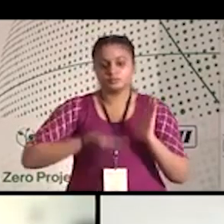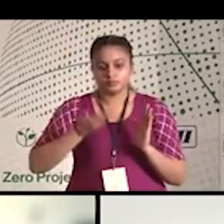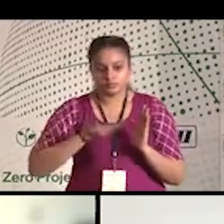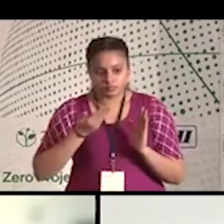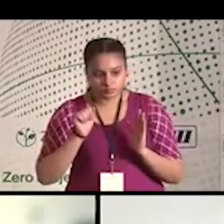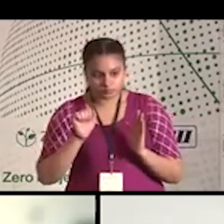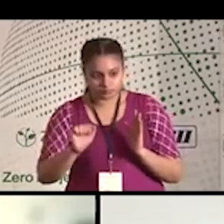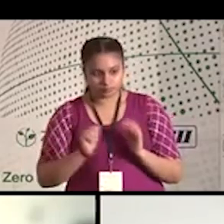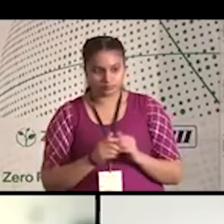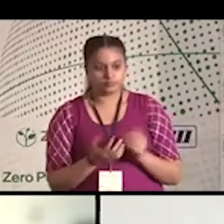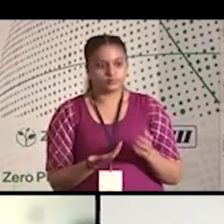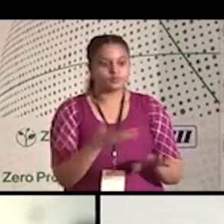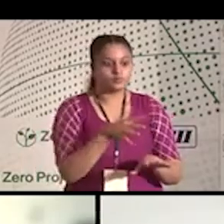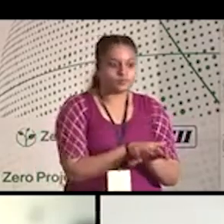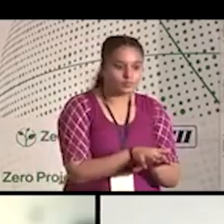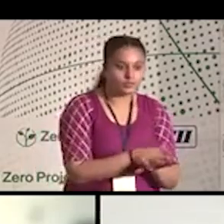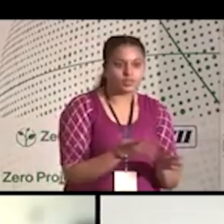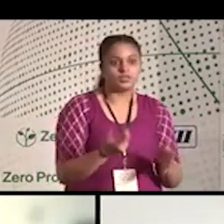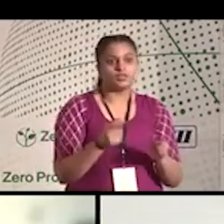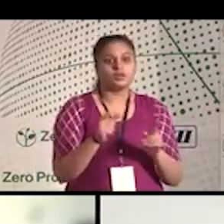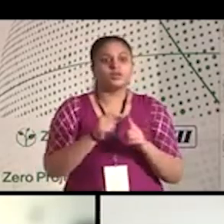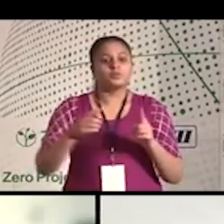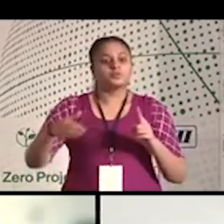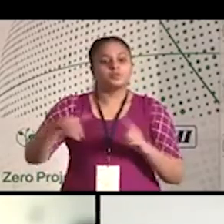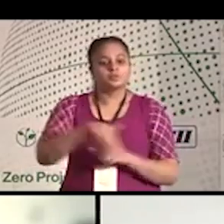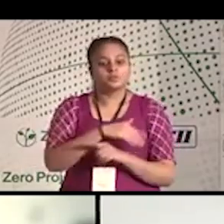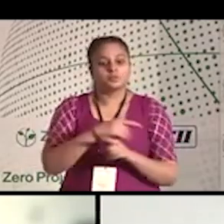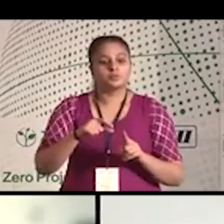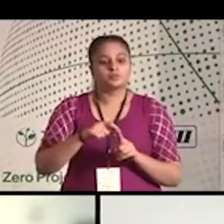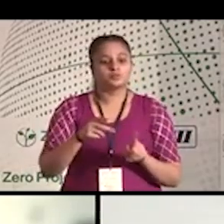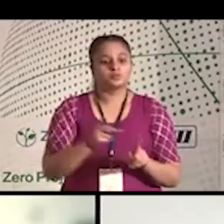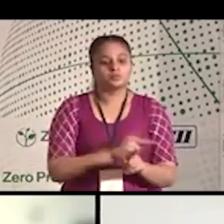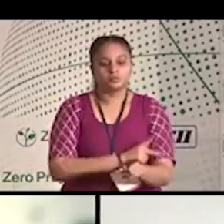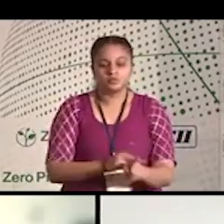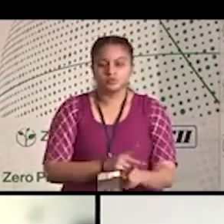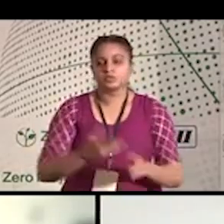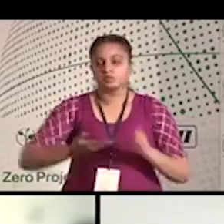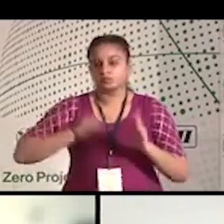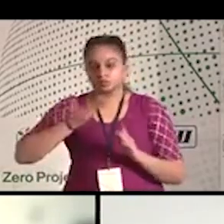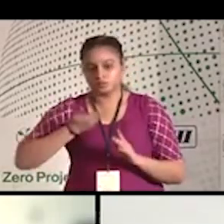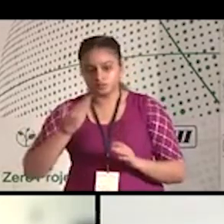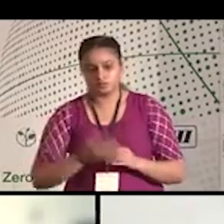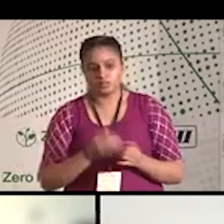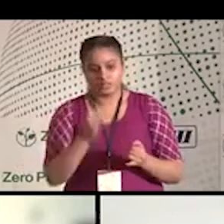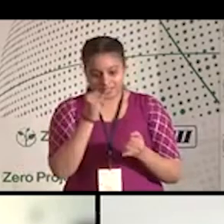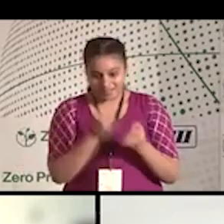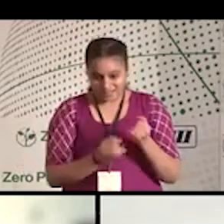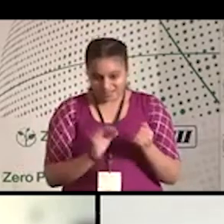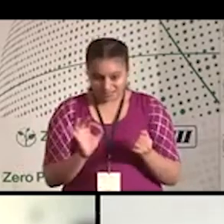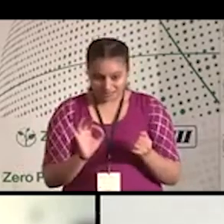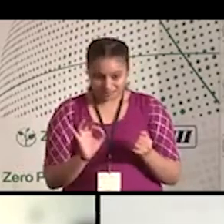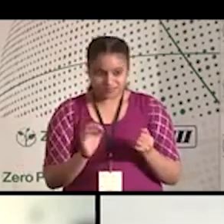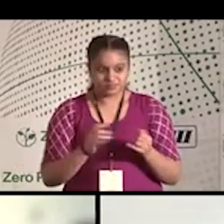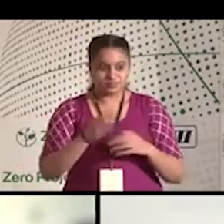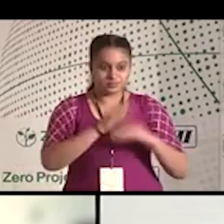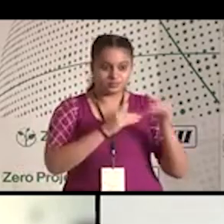inclusivity in professional training. So on the last panel, the presenter who talked about building the train tracks